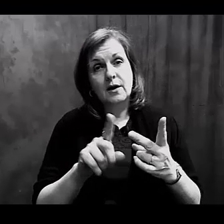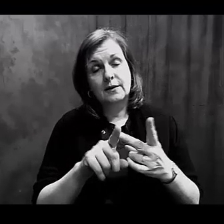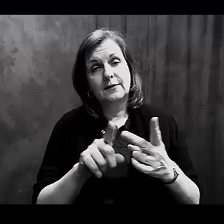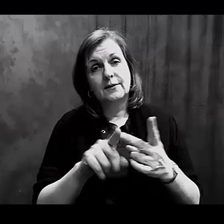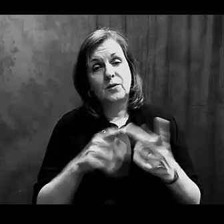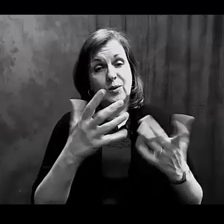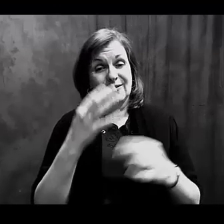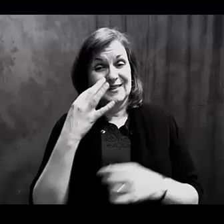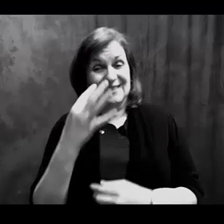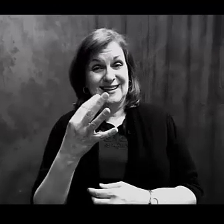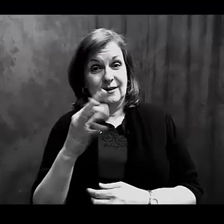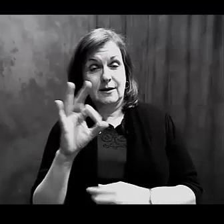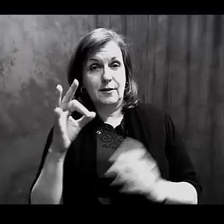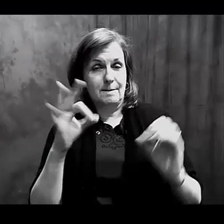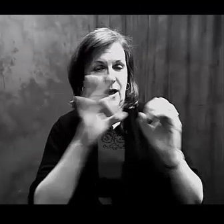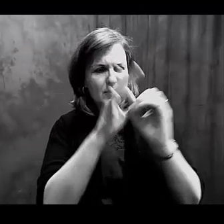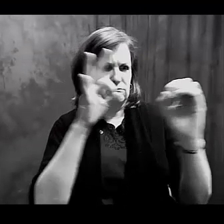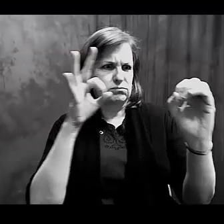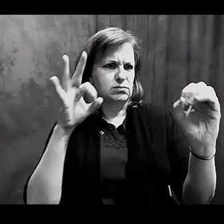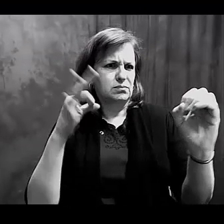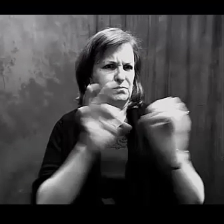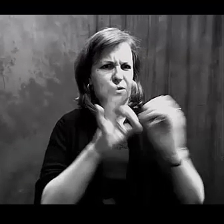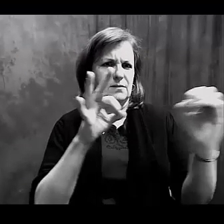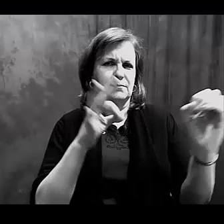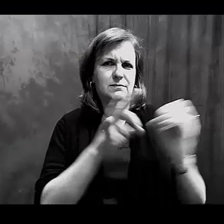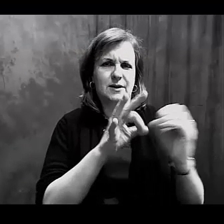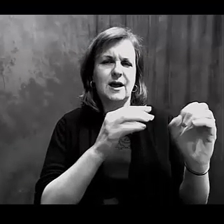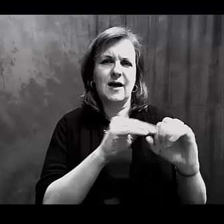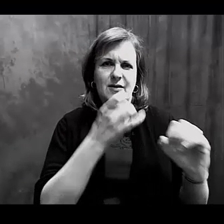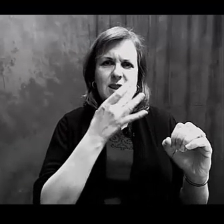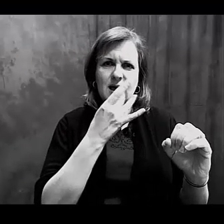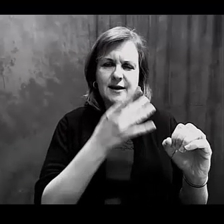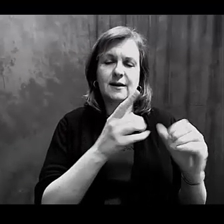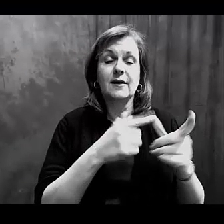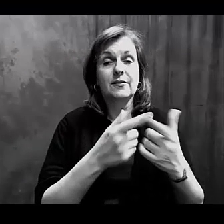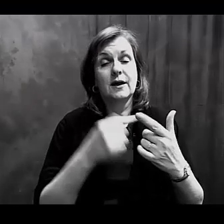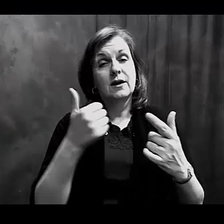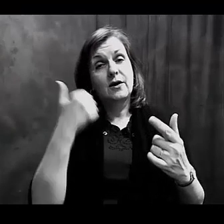seen the moth kind of bang his head off of these lights!! So there's another theory that